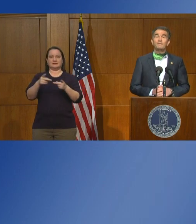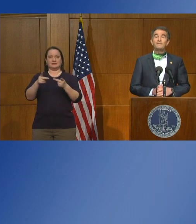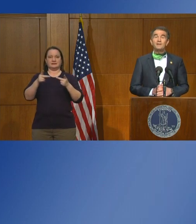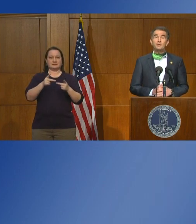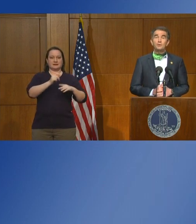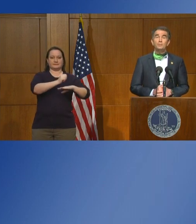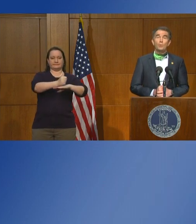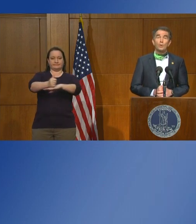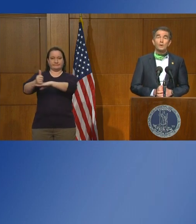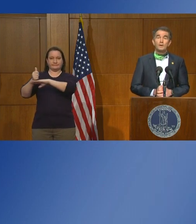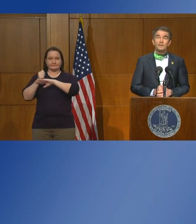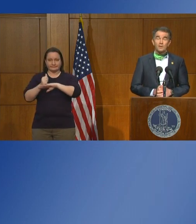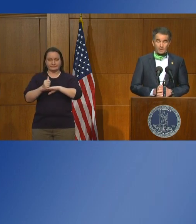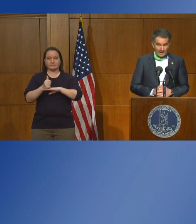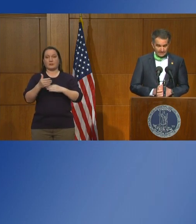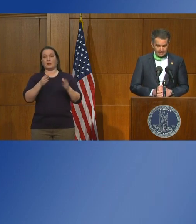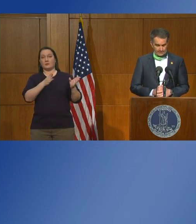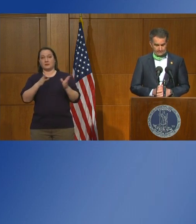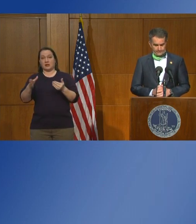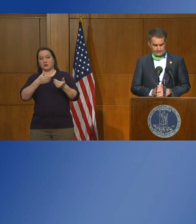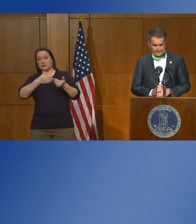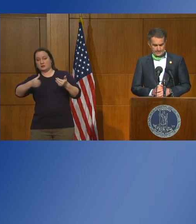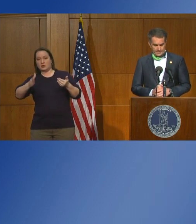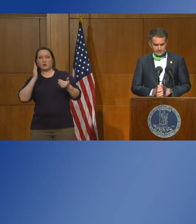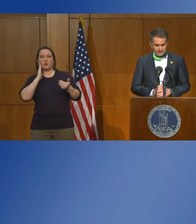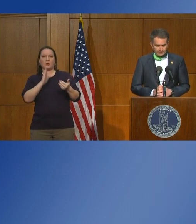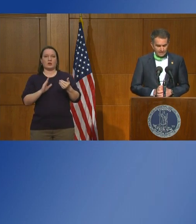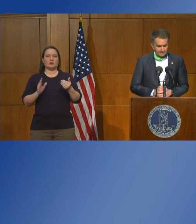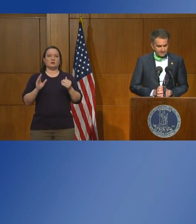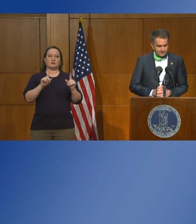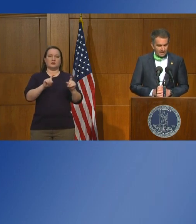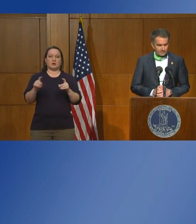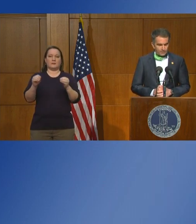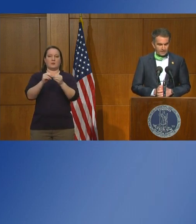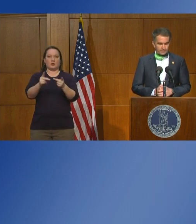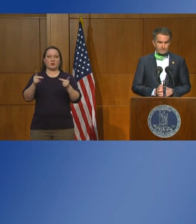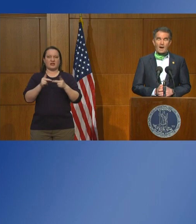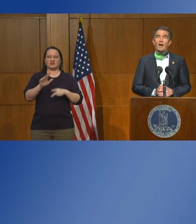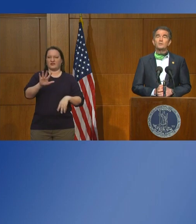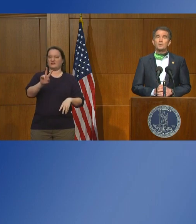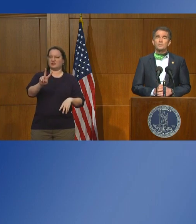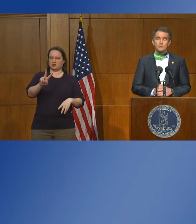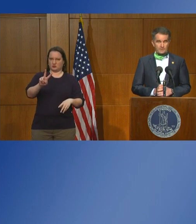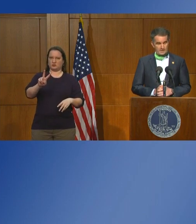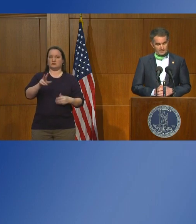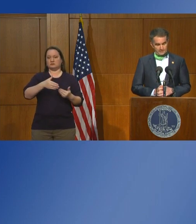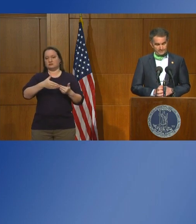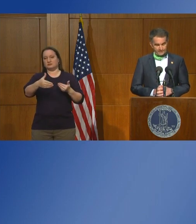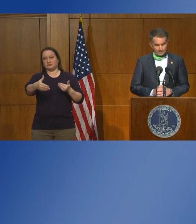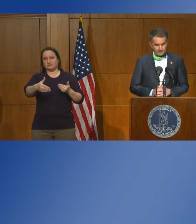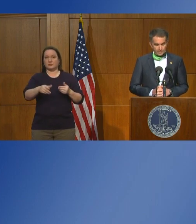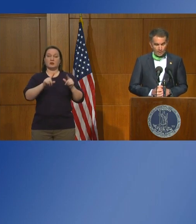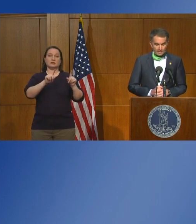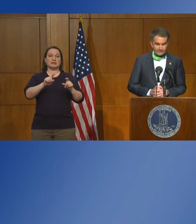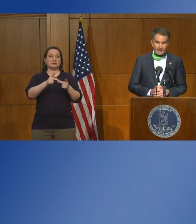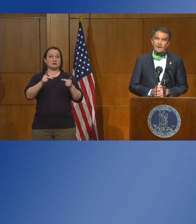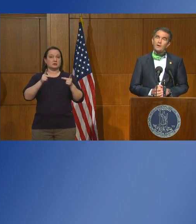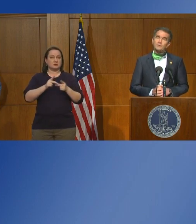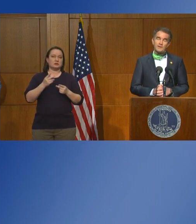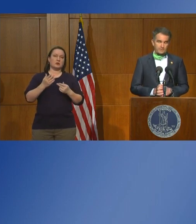TWO HUNDRED AND FIFTEEN PUBLIC TESTING SITES AND WE HAVE FIFTY TWO MORE THAT ARE LINED UP.